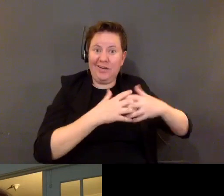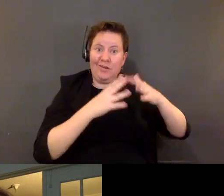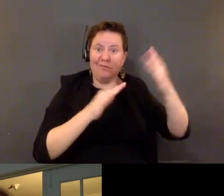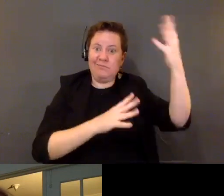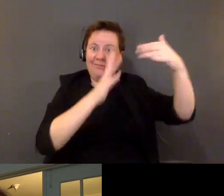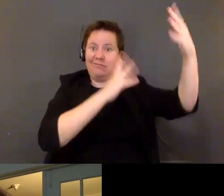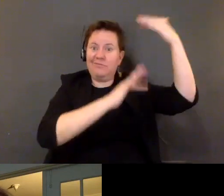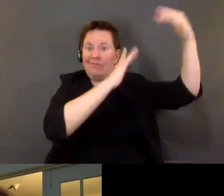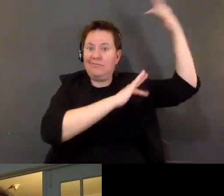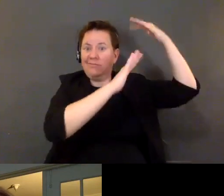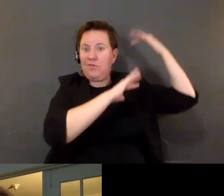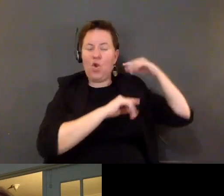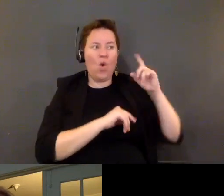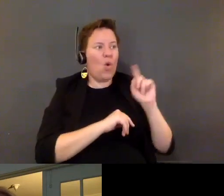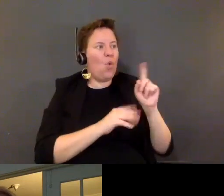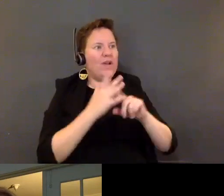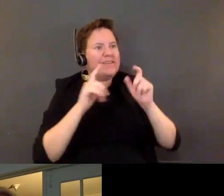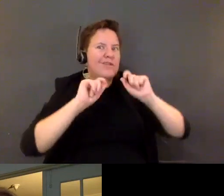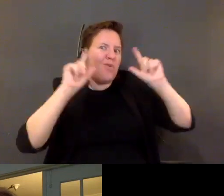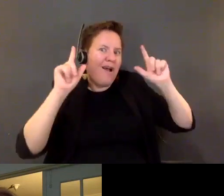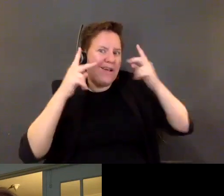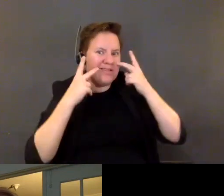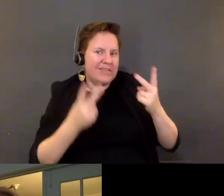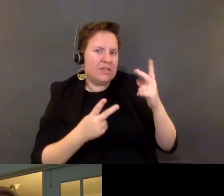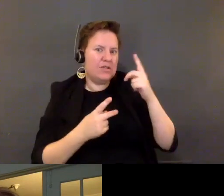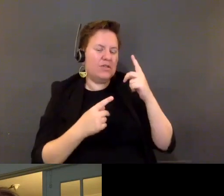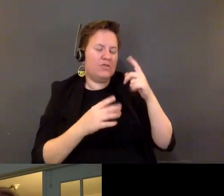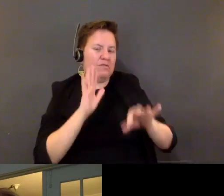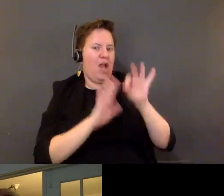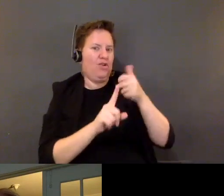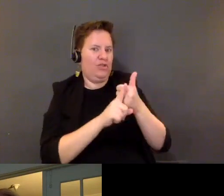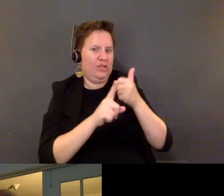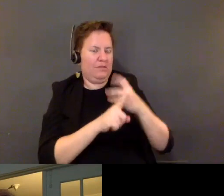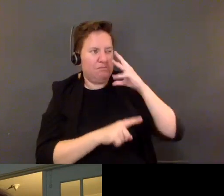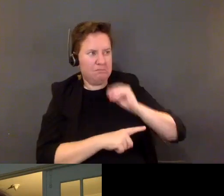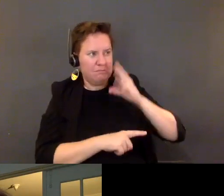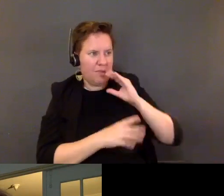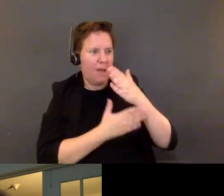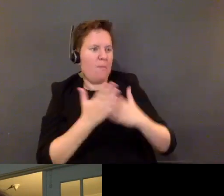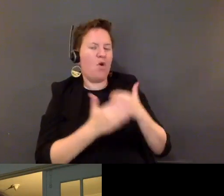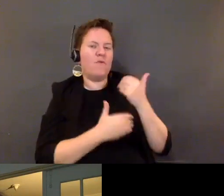what surprise visits did you find yourself taking as part of the process well